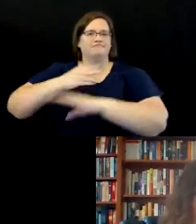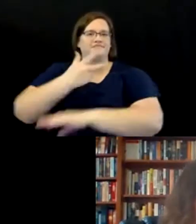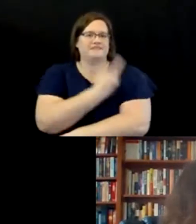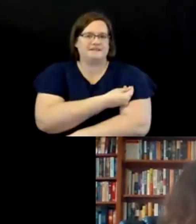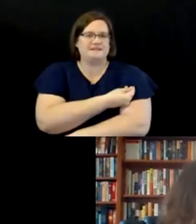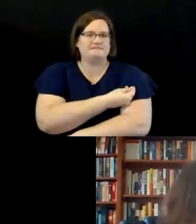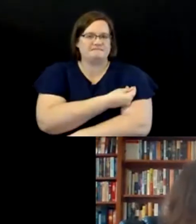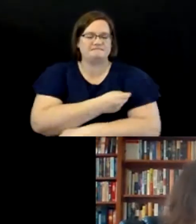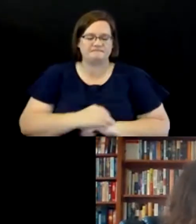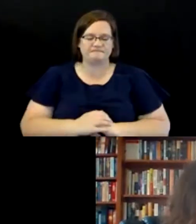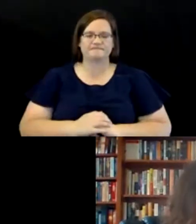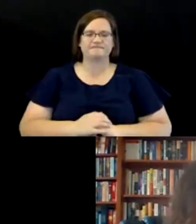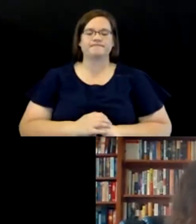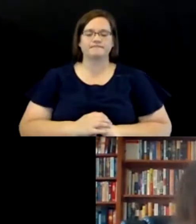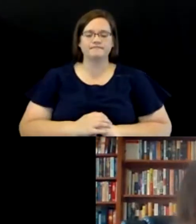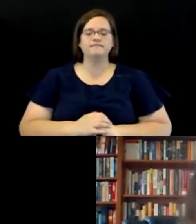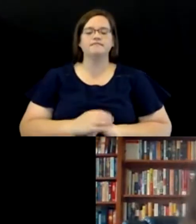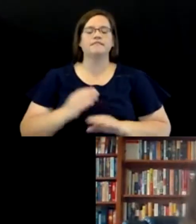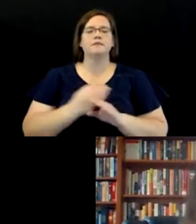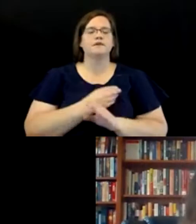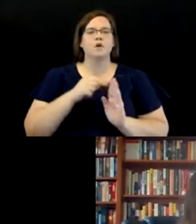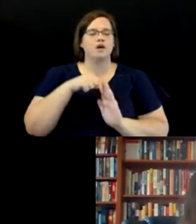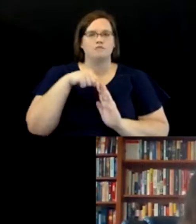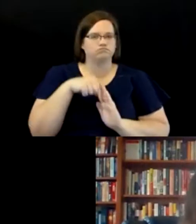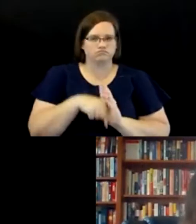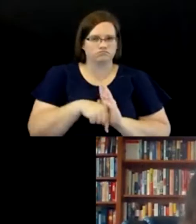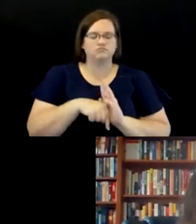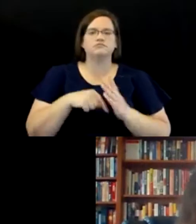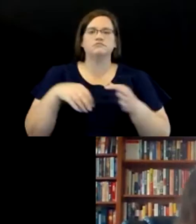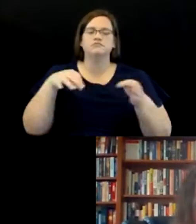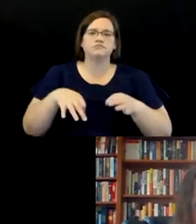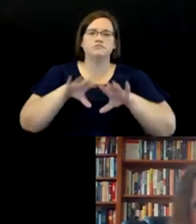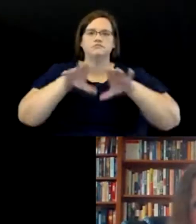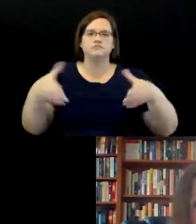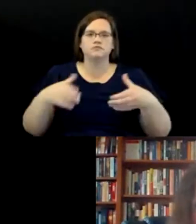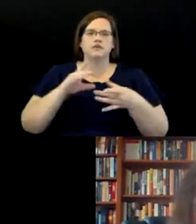So I think before I dive into an overview of Vermont's COVID-19 vaccine